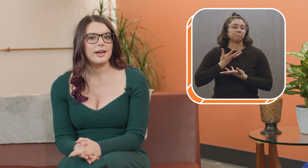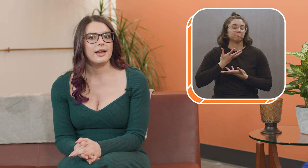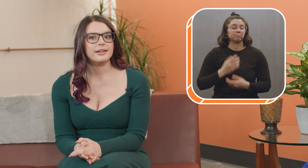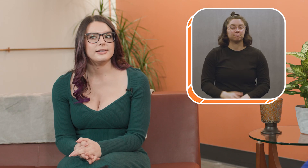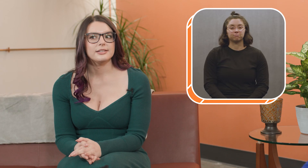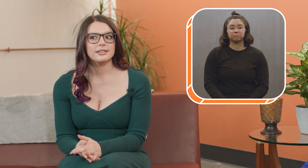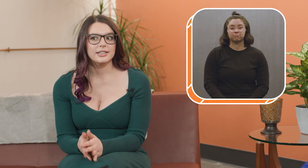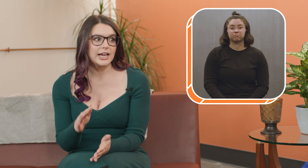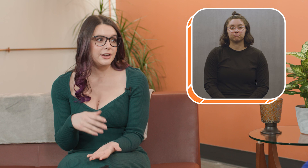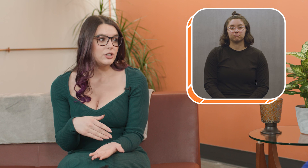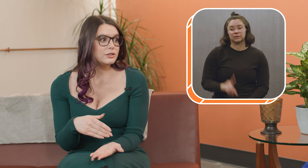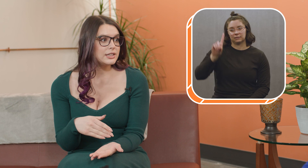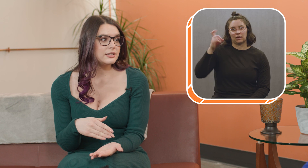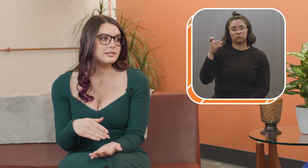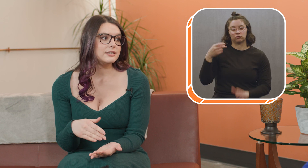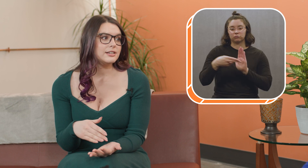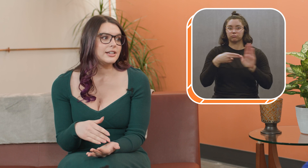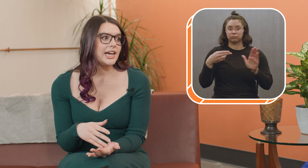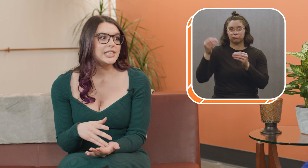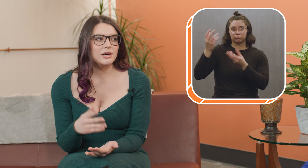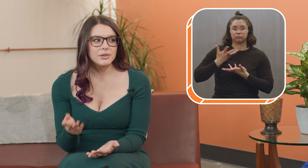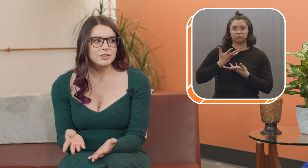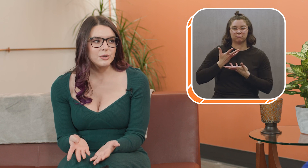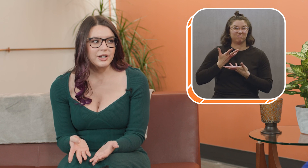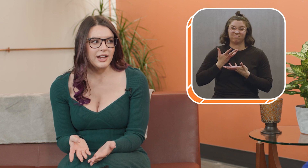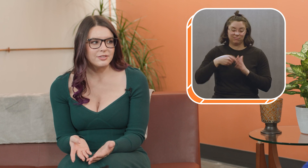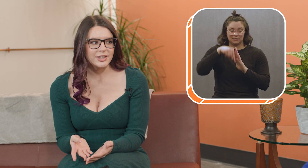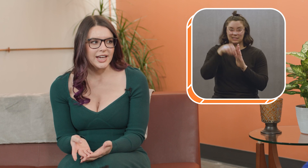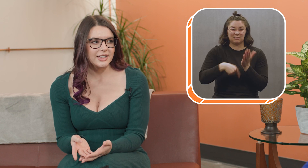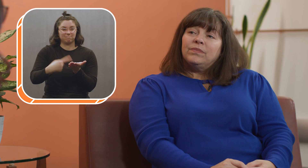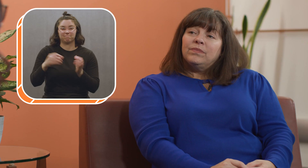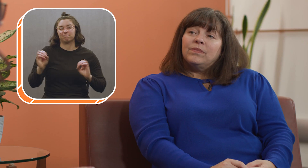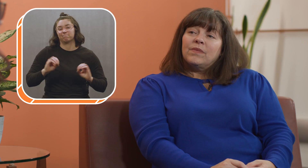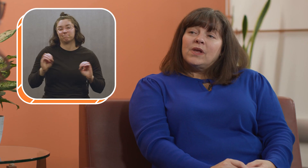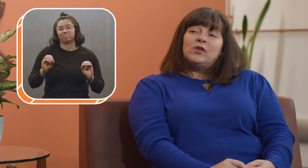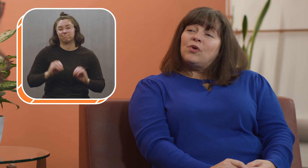and the diagnosis and not much more after that. There was no--